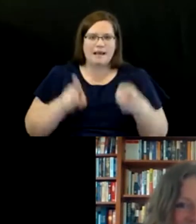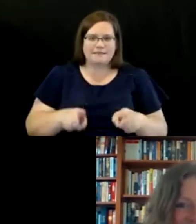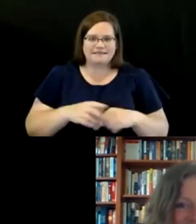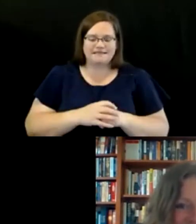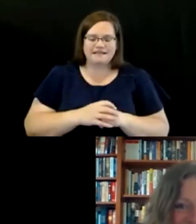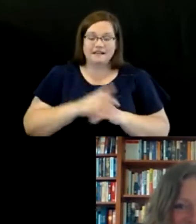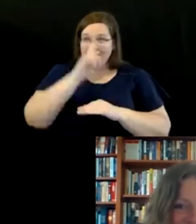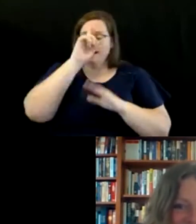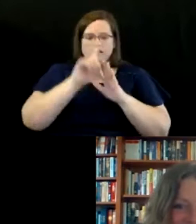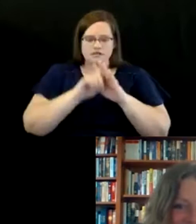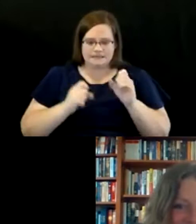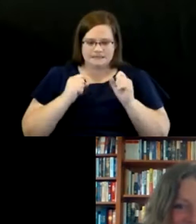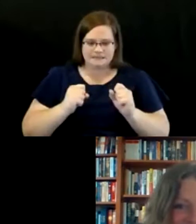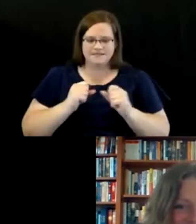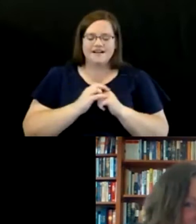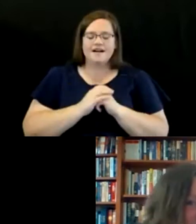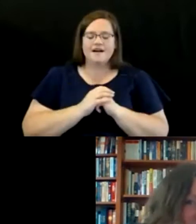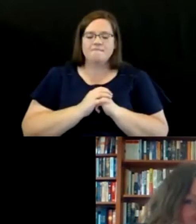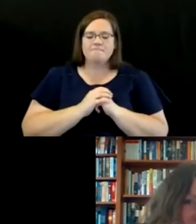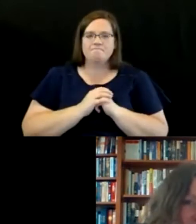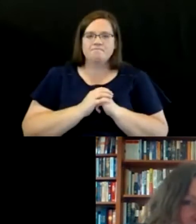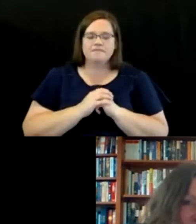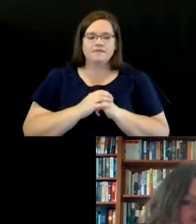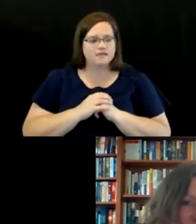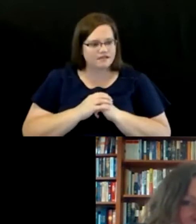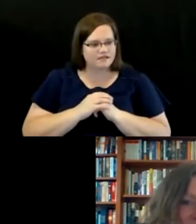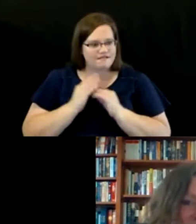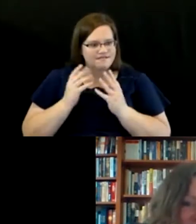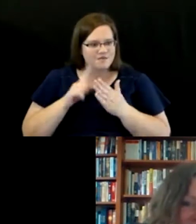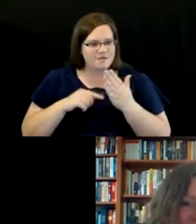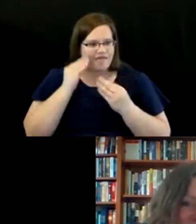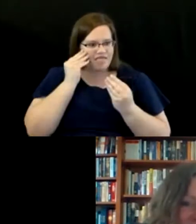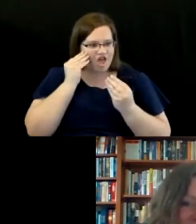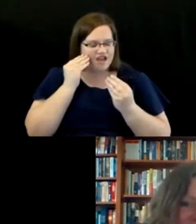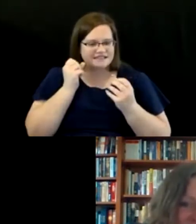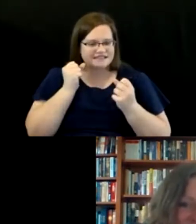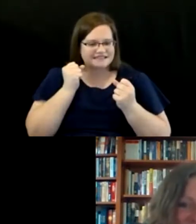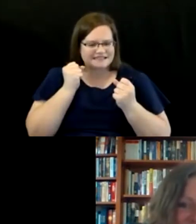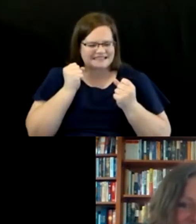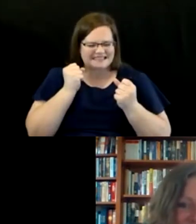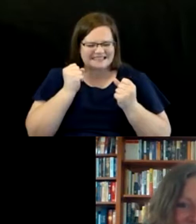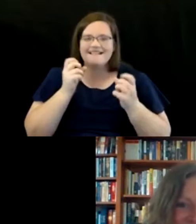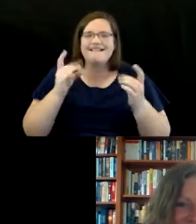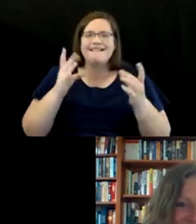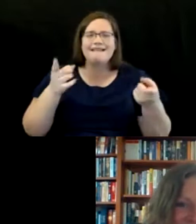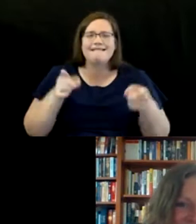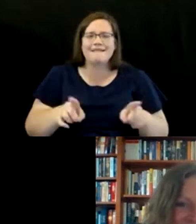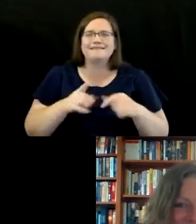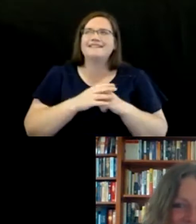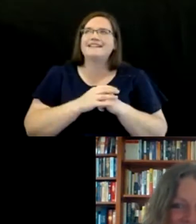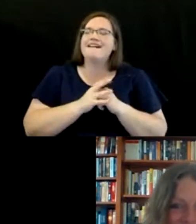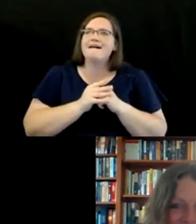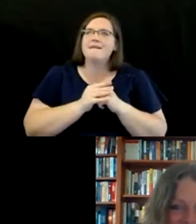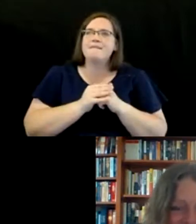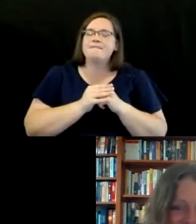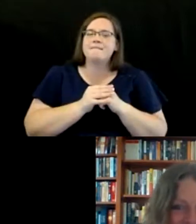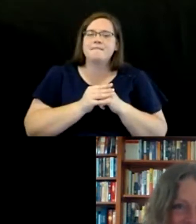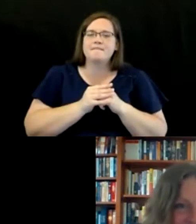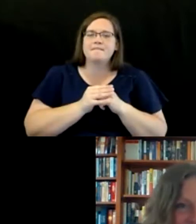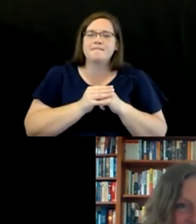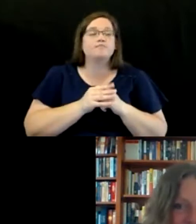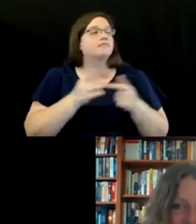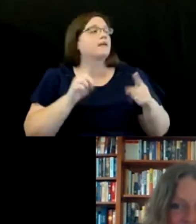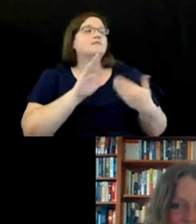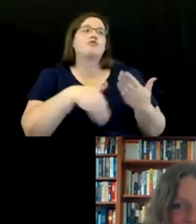Sarah: It happens to me all the time. Take a minute.